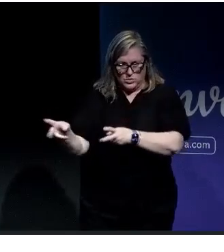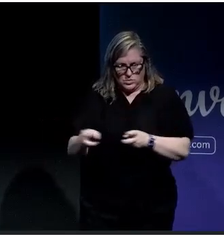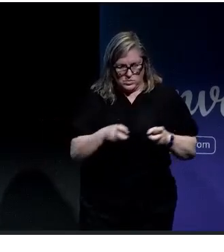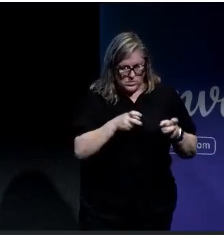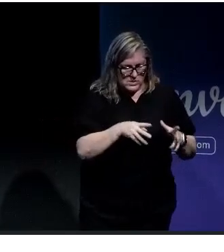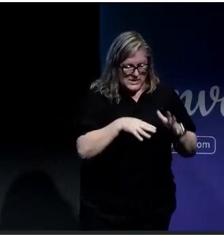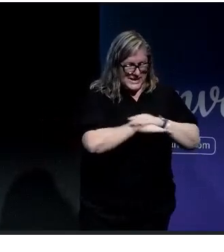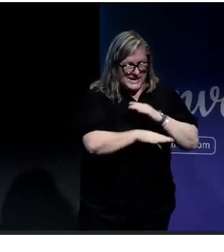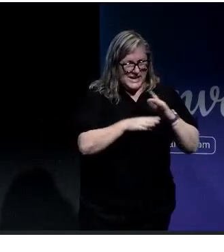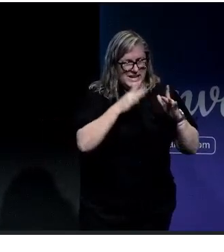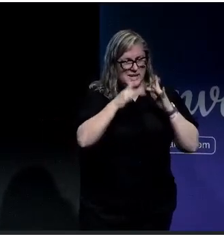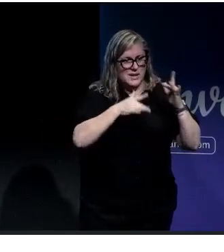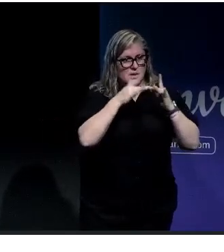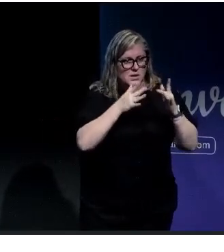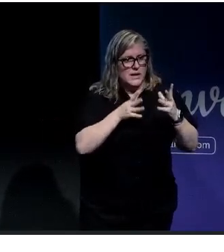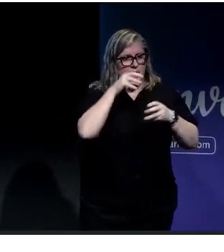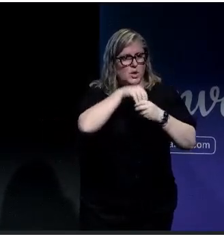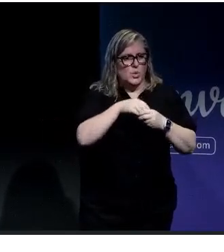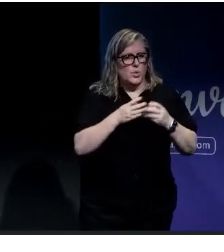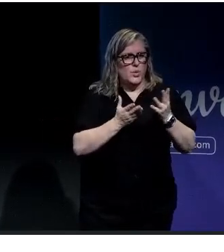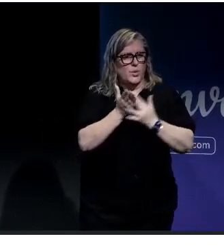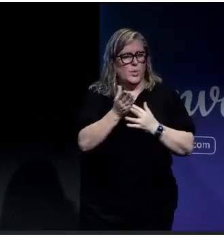via CSS rather than the image element.